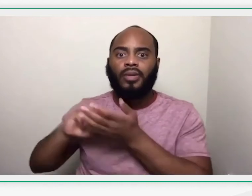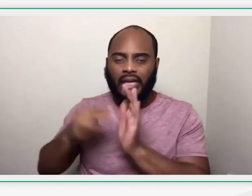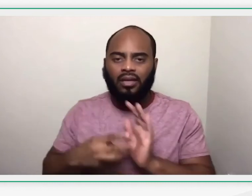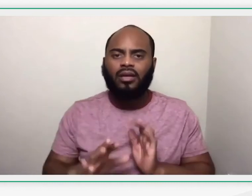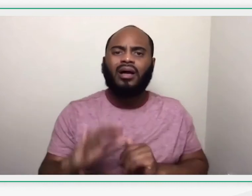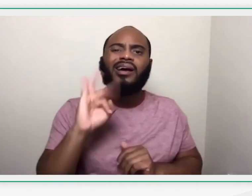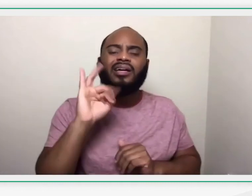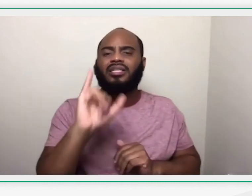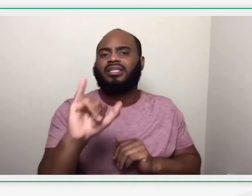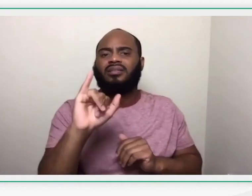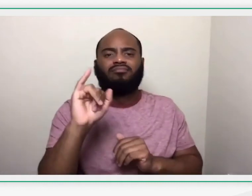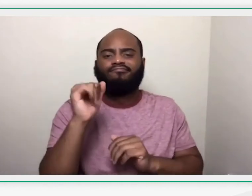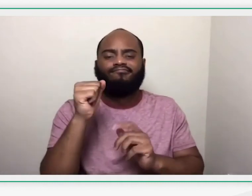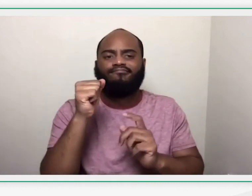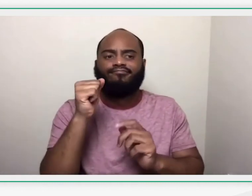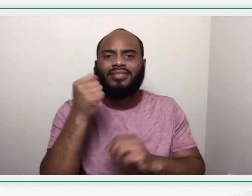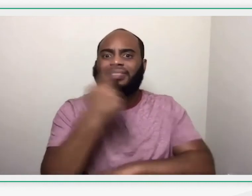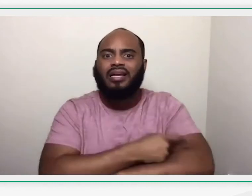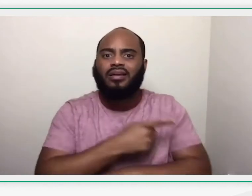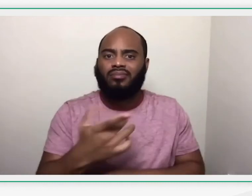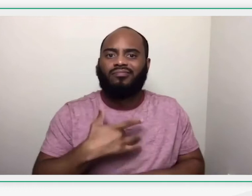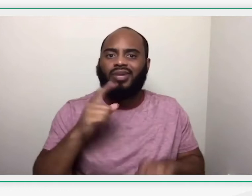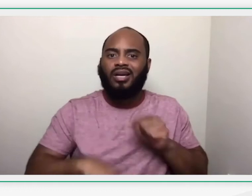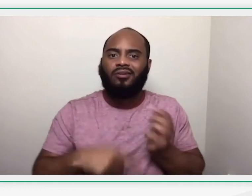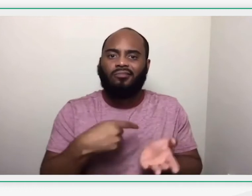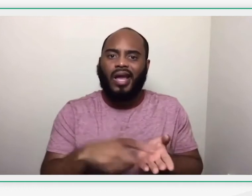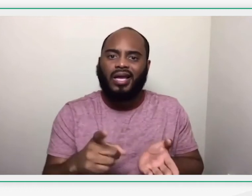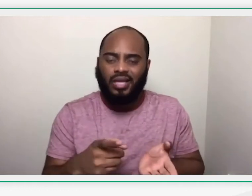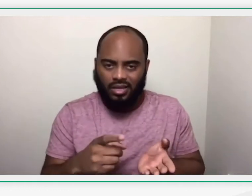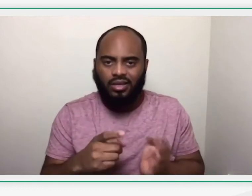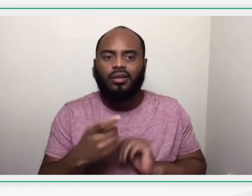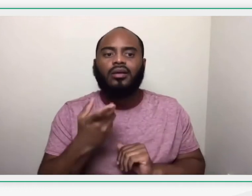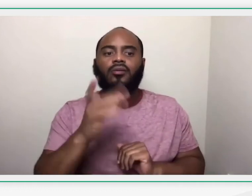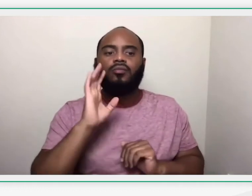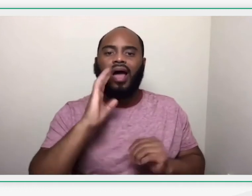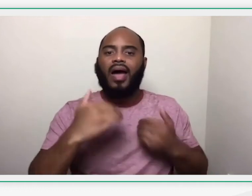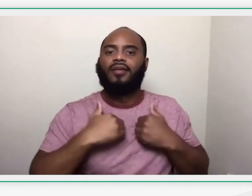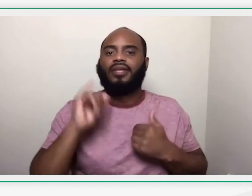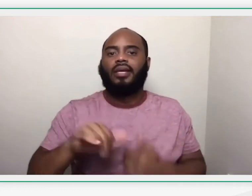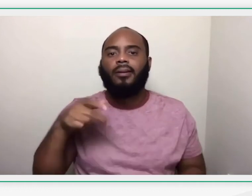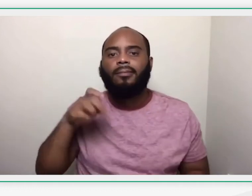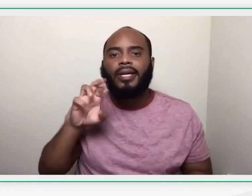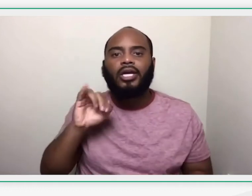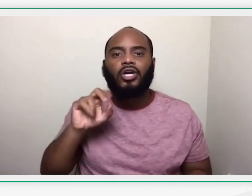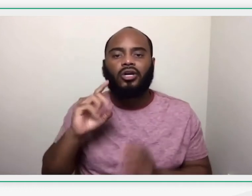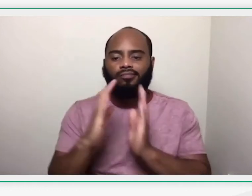they provide you a grace period. And a grace period is if, for example, you can't make your payment